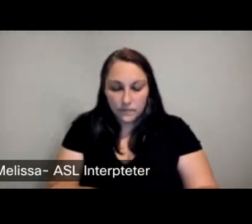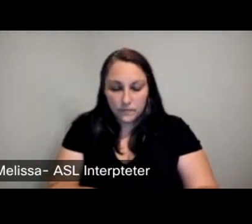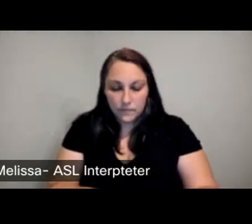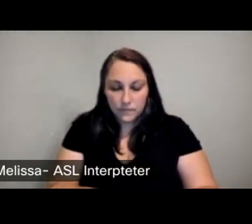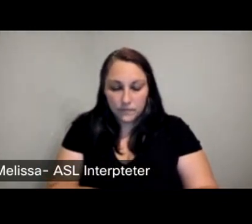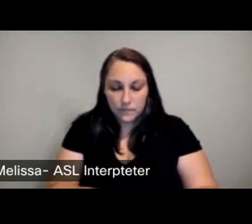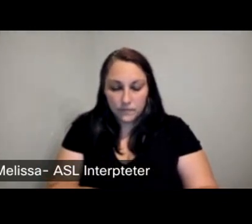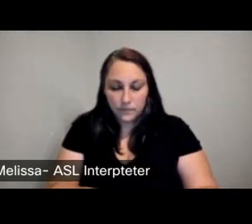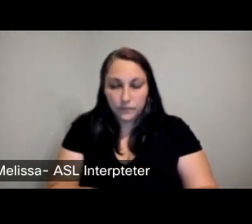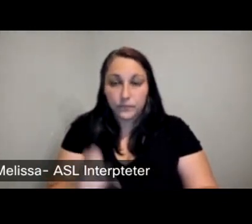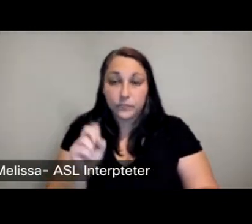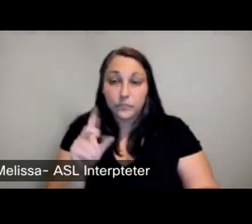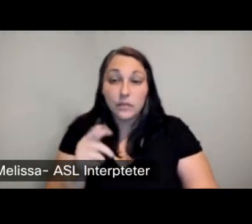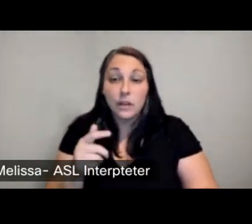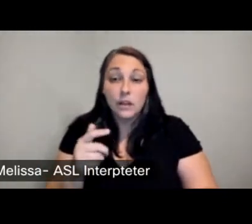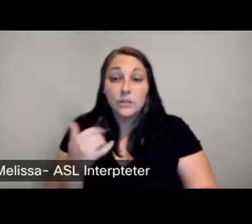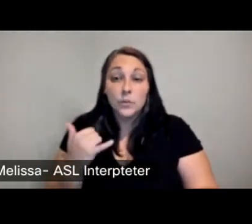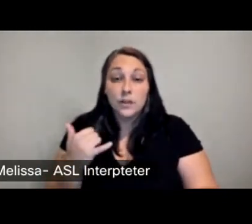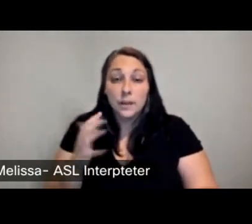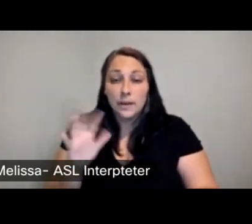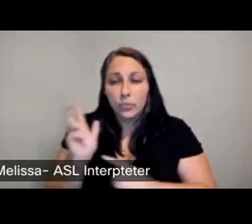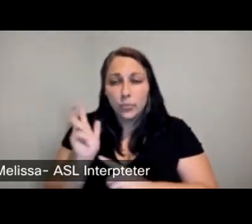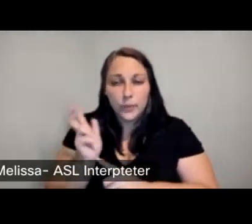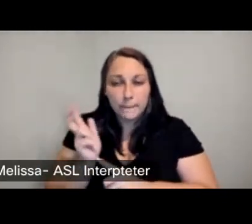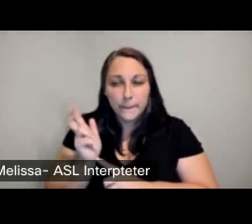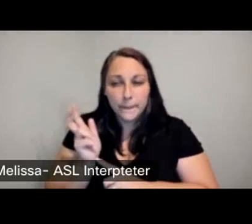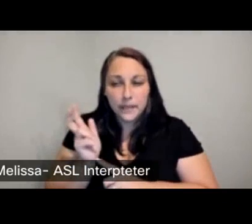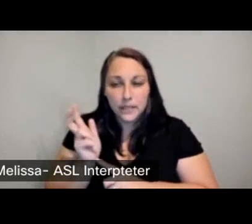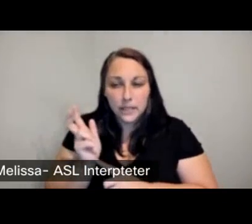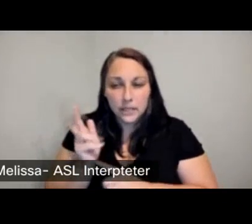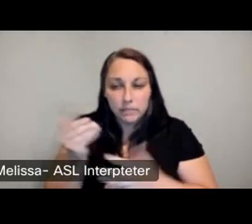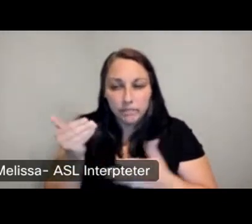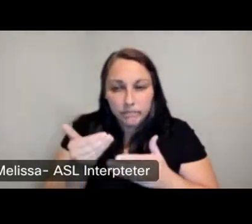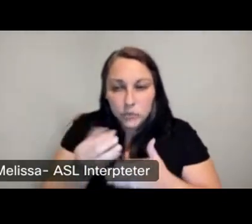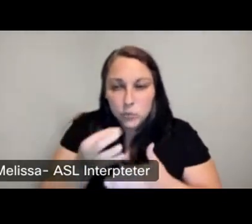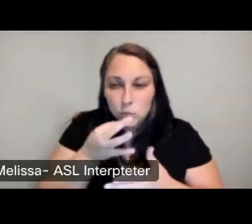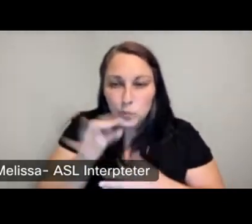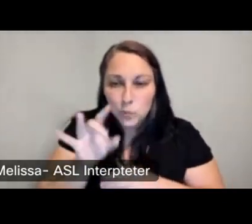okay where where about three minutes to 8 30 which will conclude our meeting